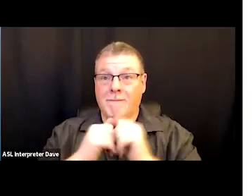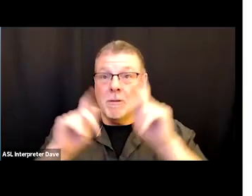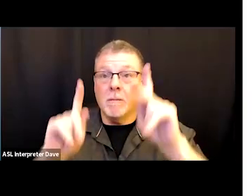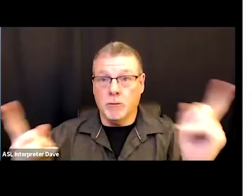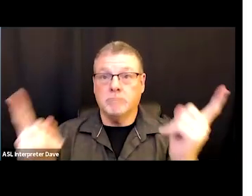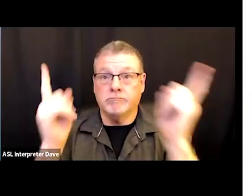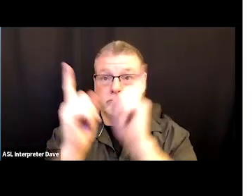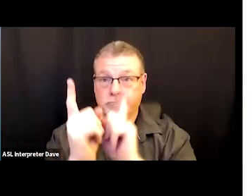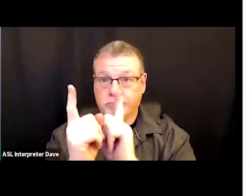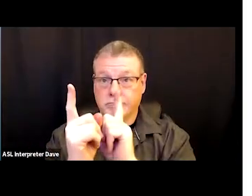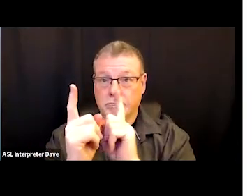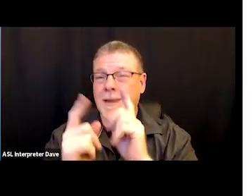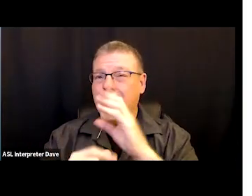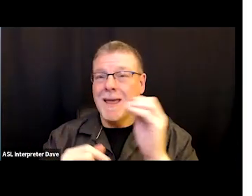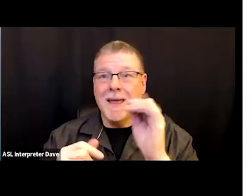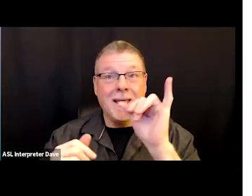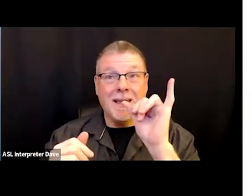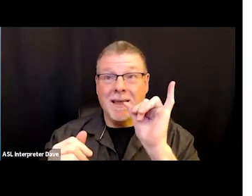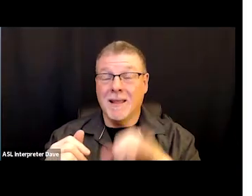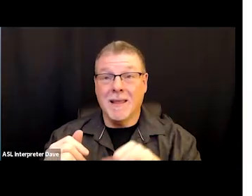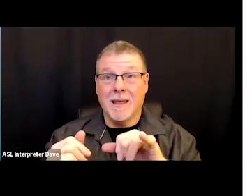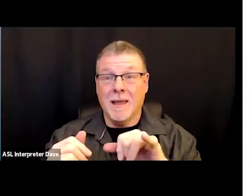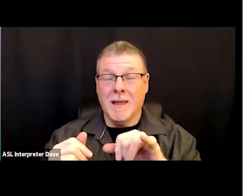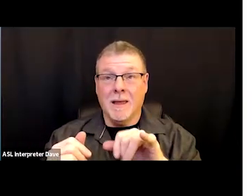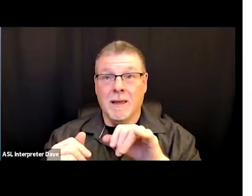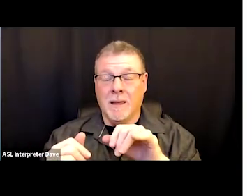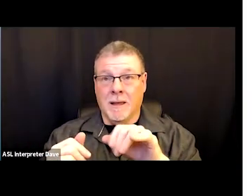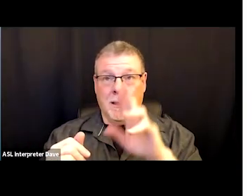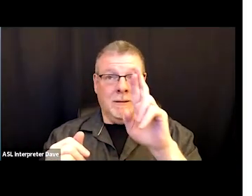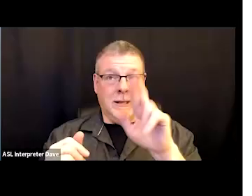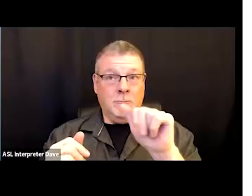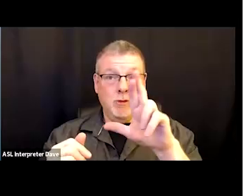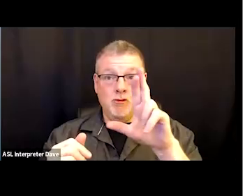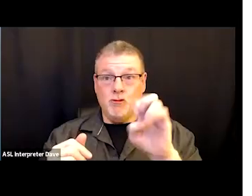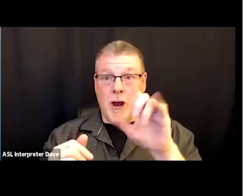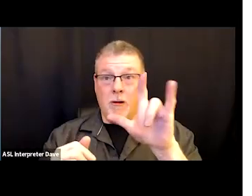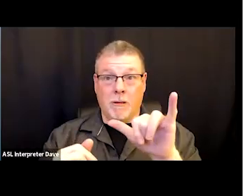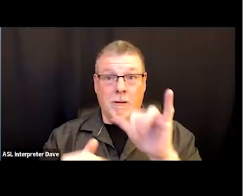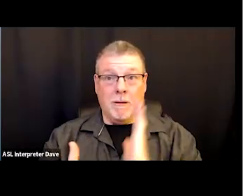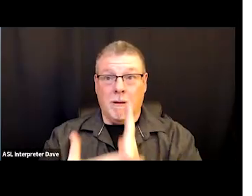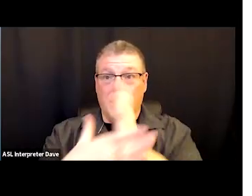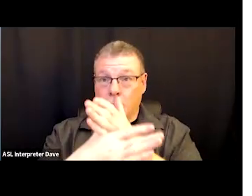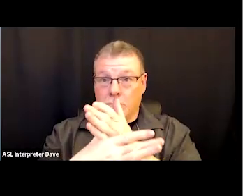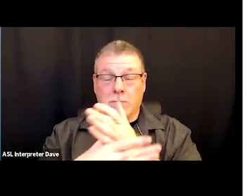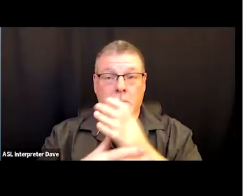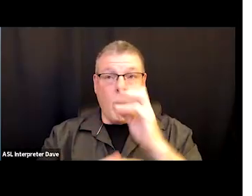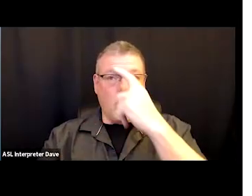and that is rarely invasive or retraumatizing for individuals.